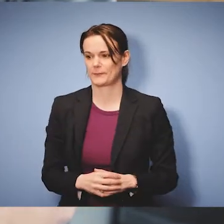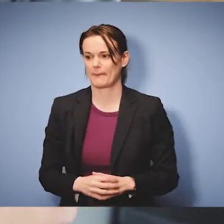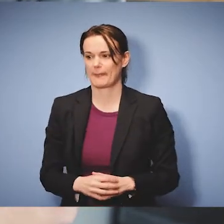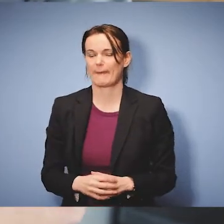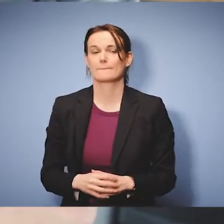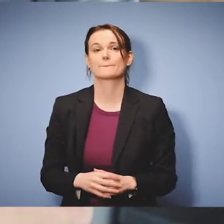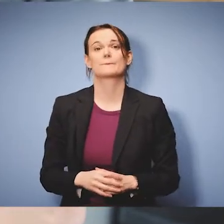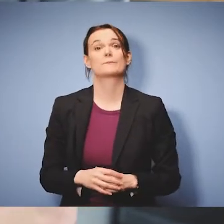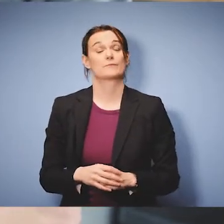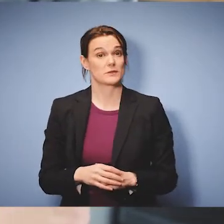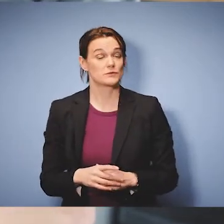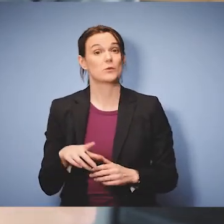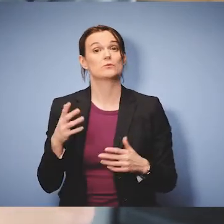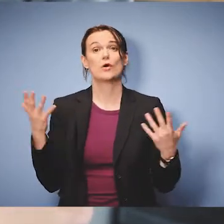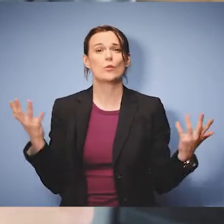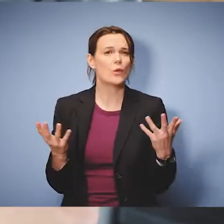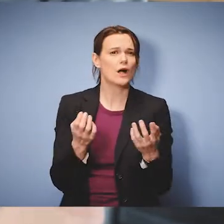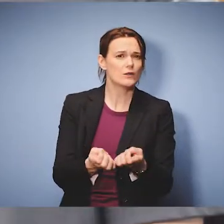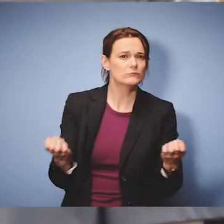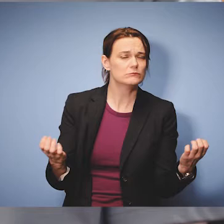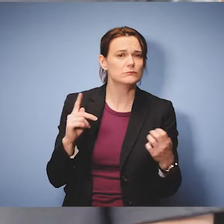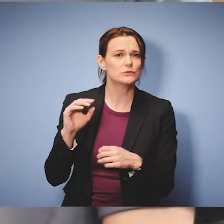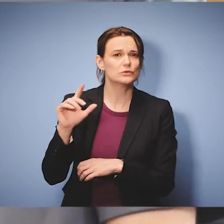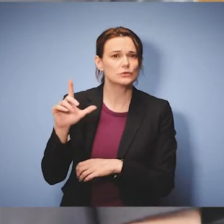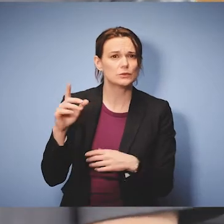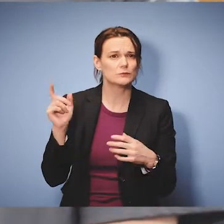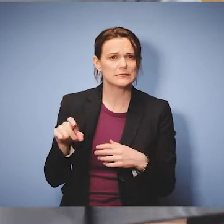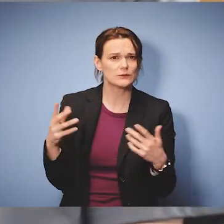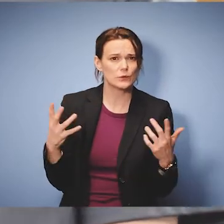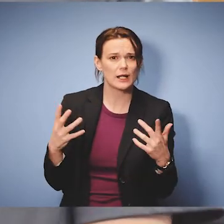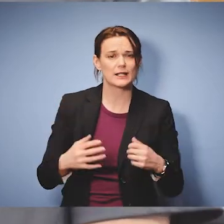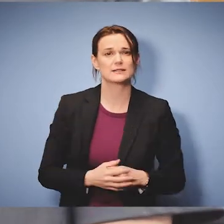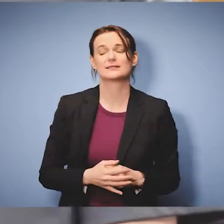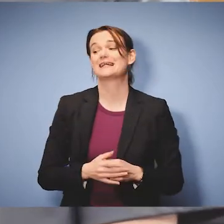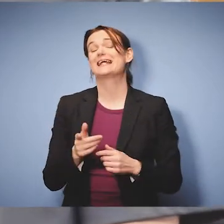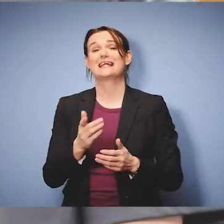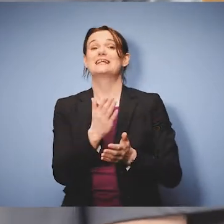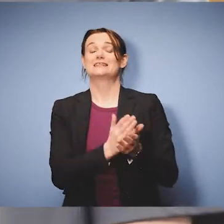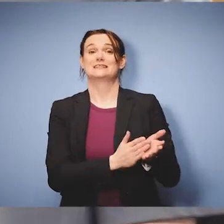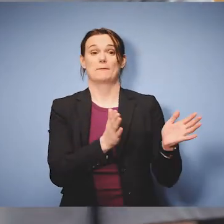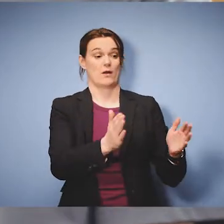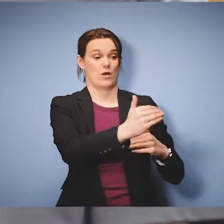we're gonna need to look at some tools that are gonna help us do that. These particular faucets, the tools come in the box to replace it.